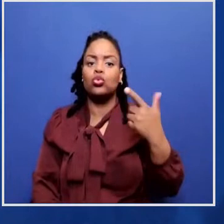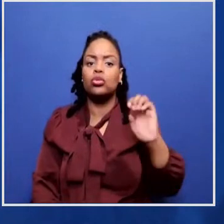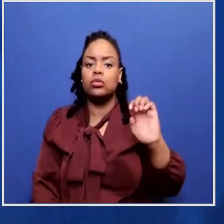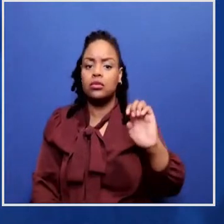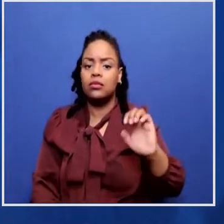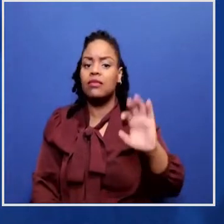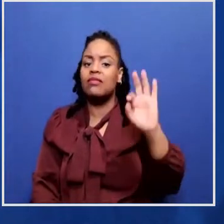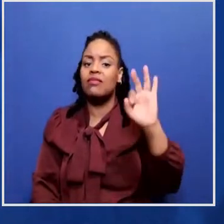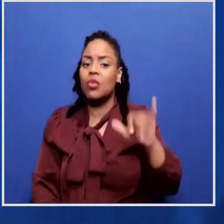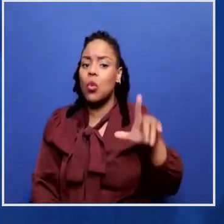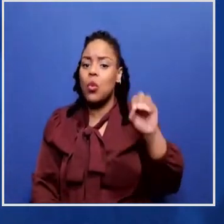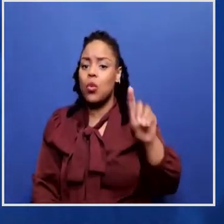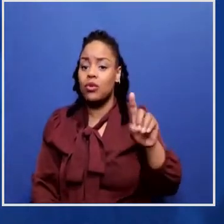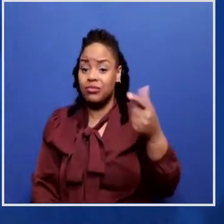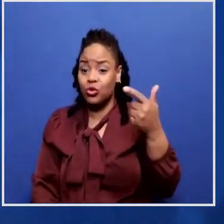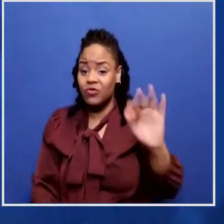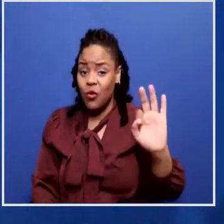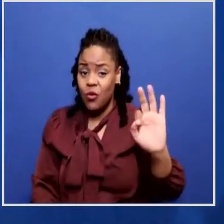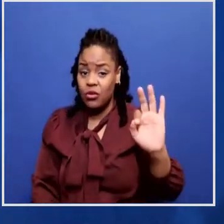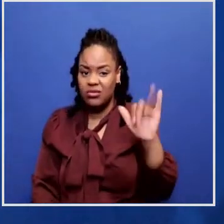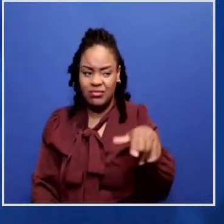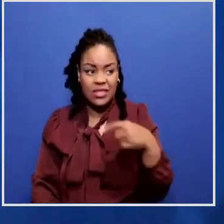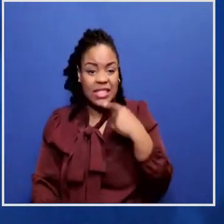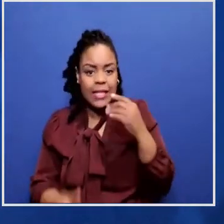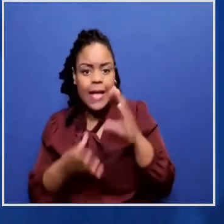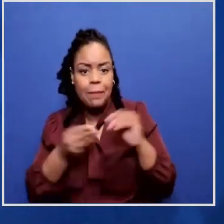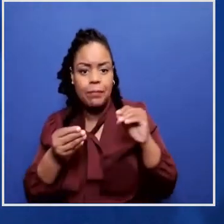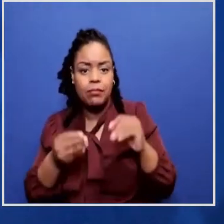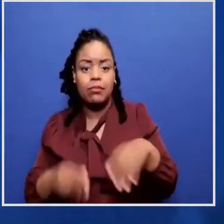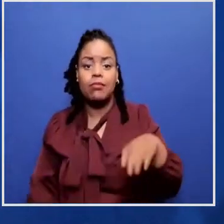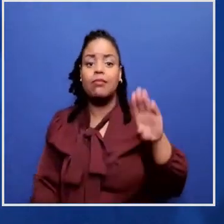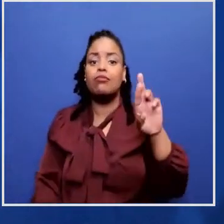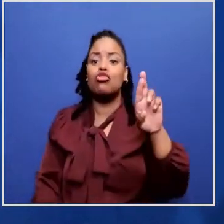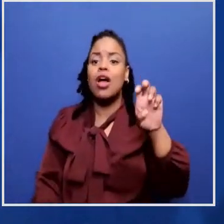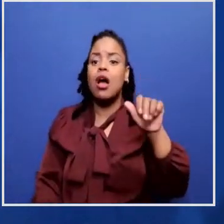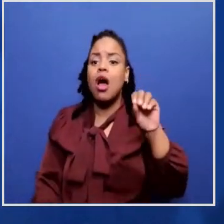SAYING THEIR NAMES OVER AND OVER AND OVER AGAIN IS AMERICAN